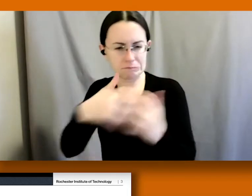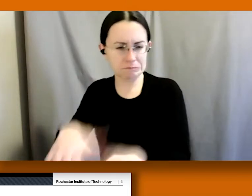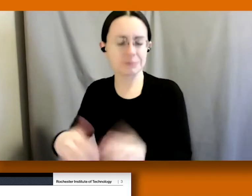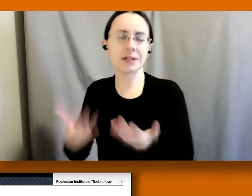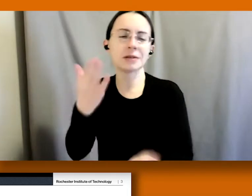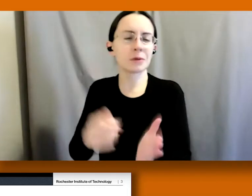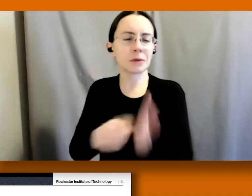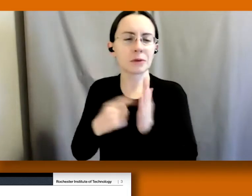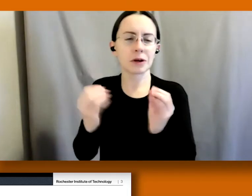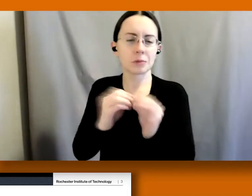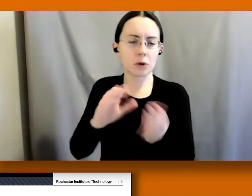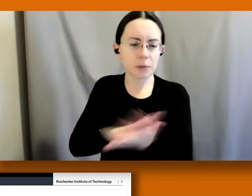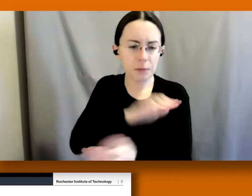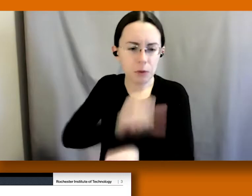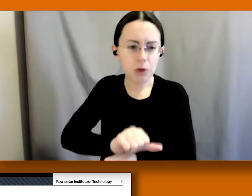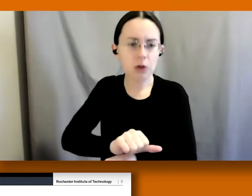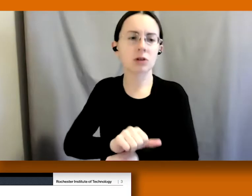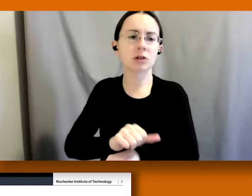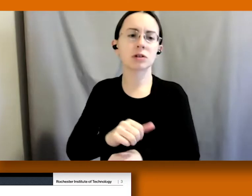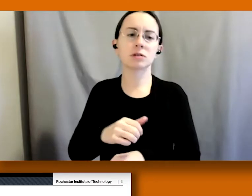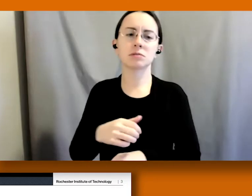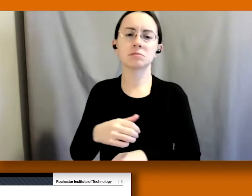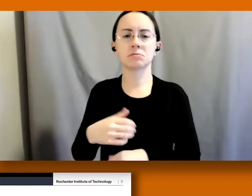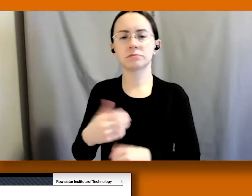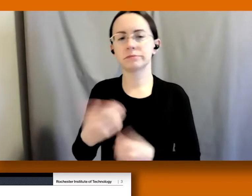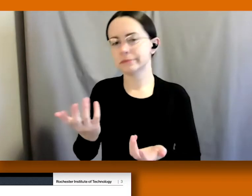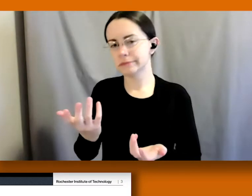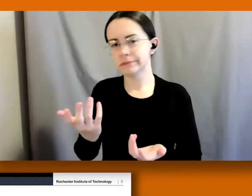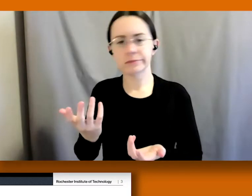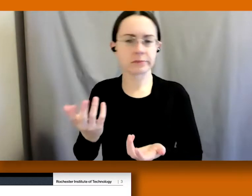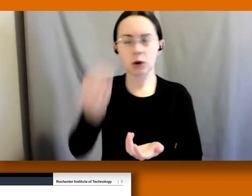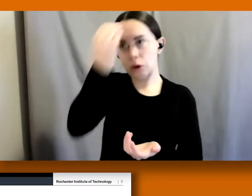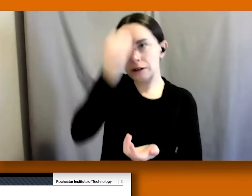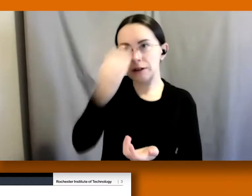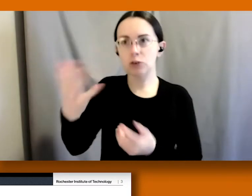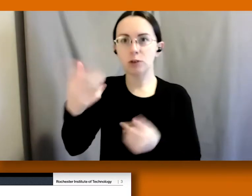or informing superiors in the process.